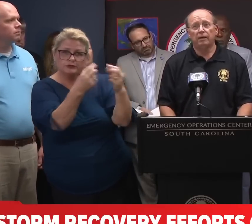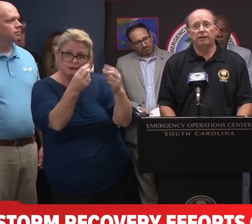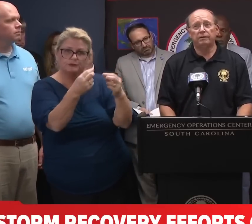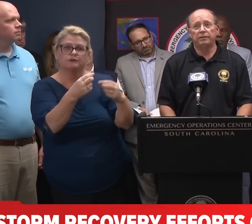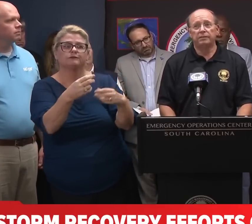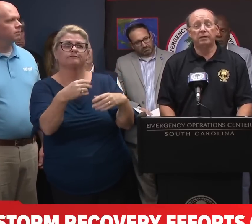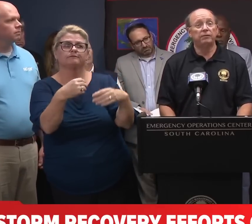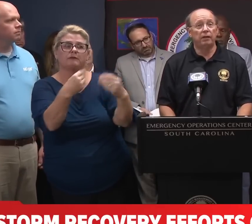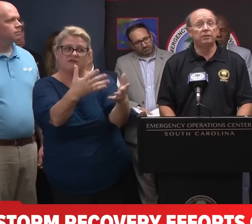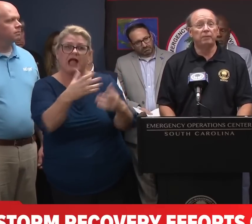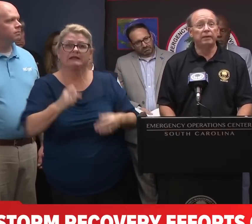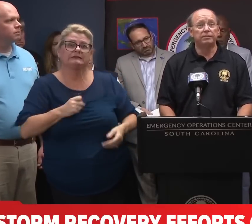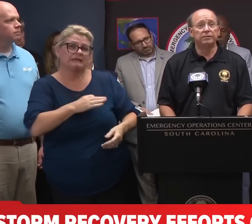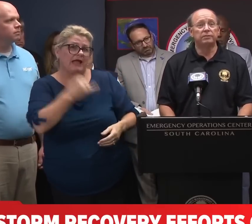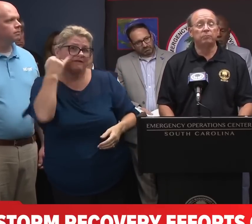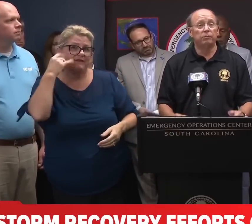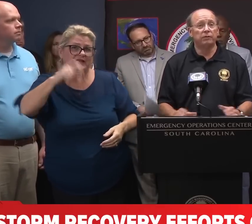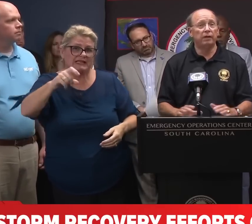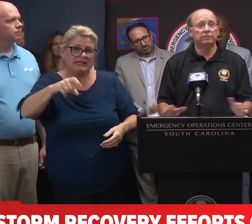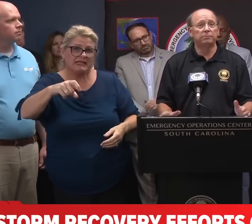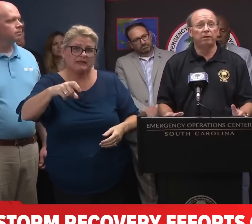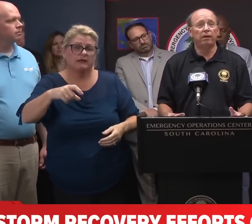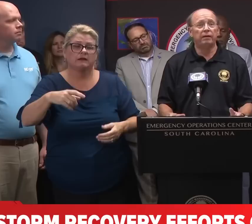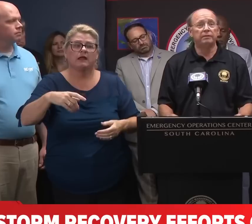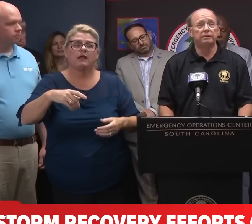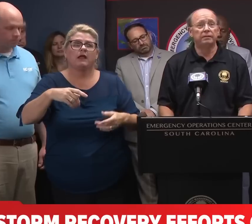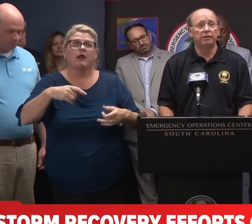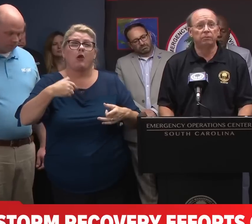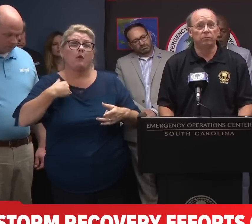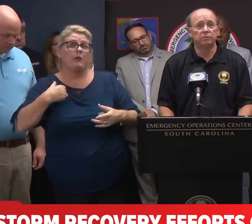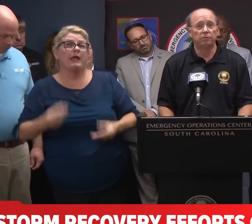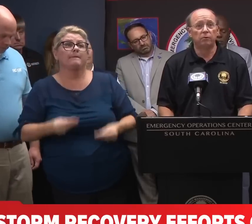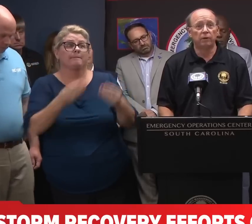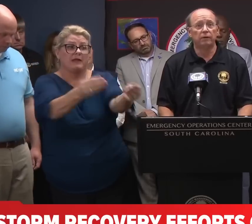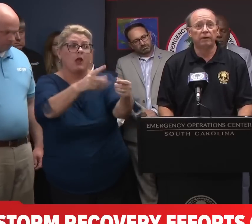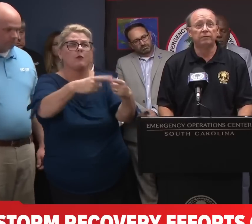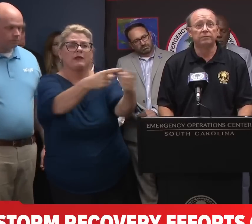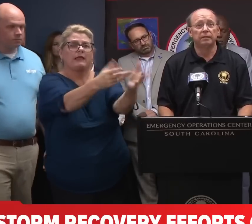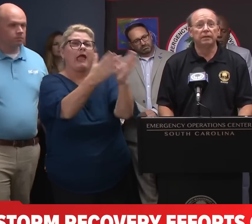uh it's kind of an on demand system. We've got supplies at our Winnsboro warehouse.